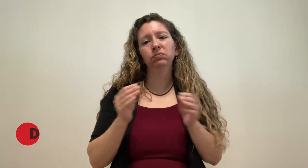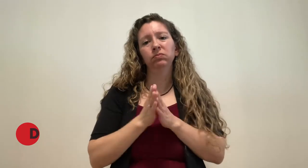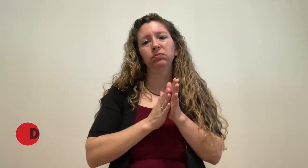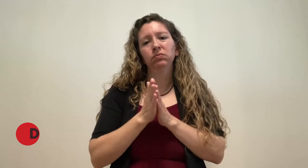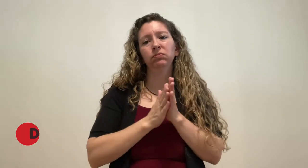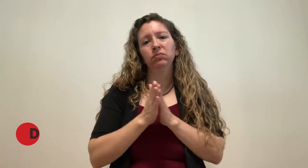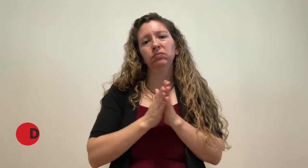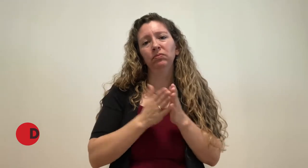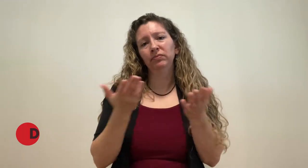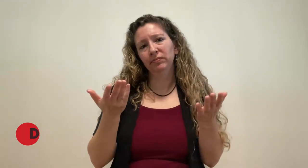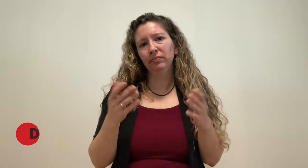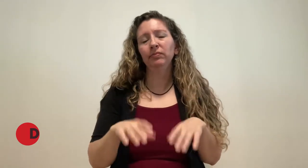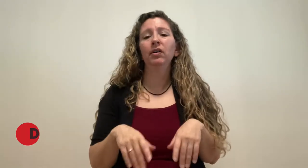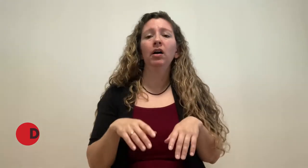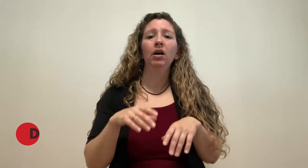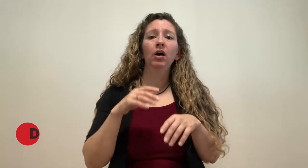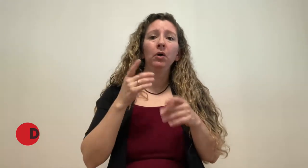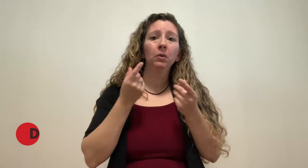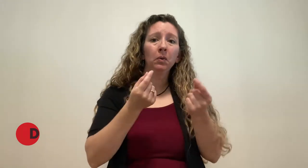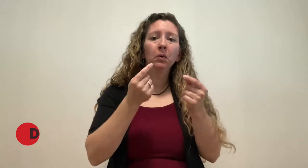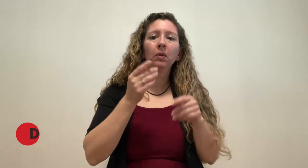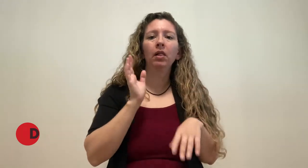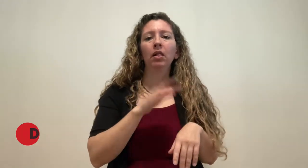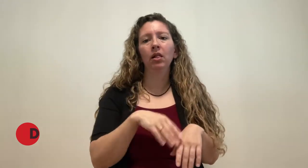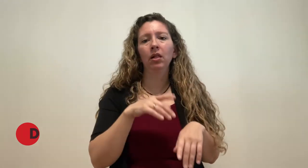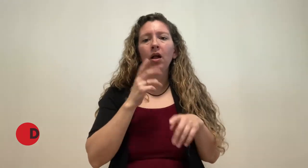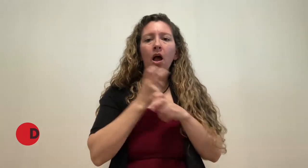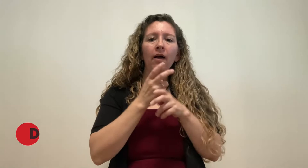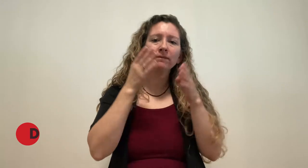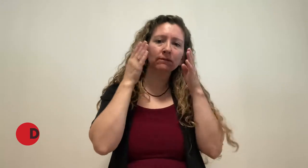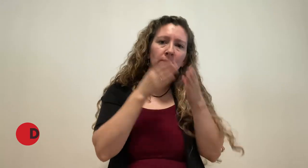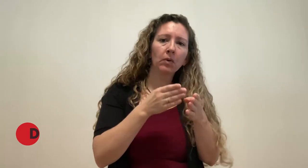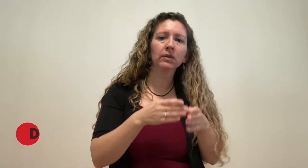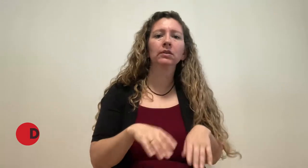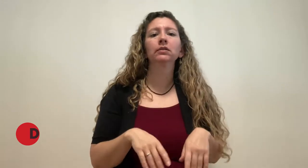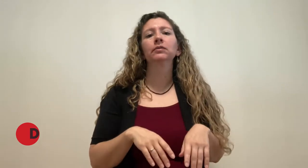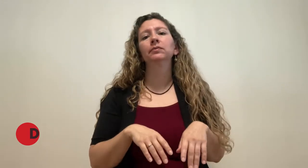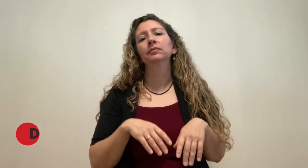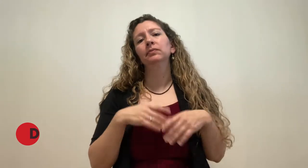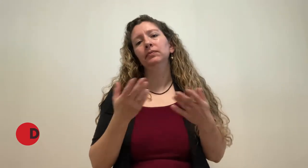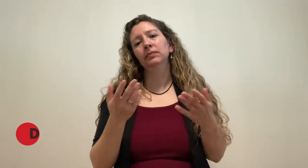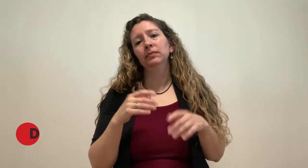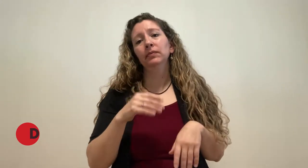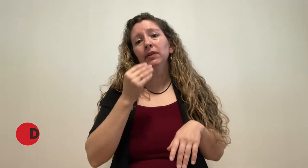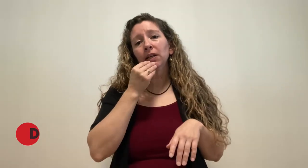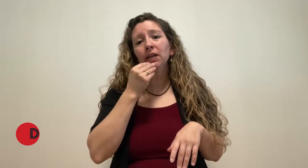and not being able to focus on tasks and changes in